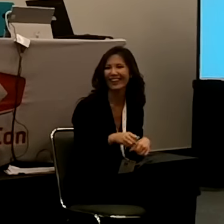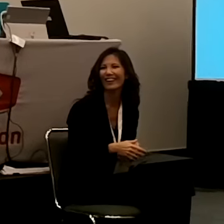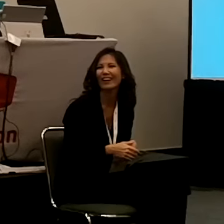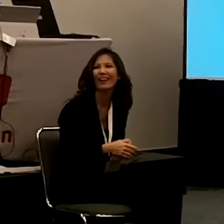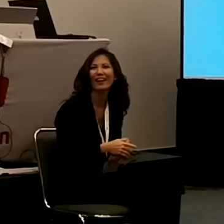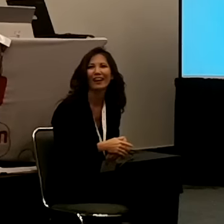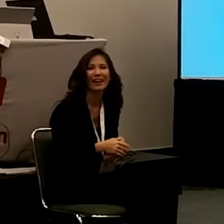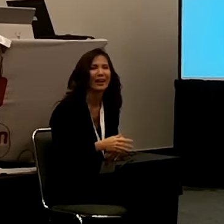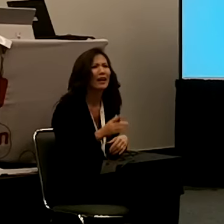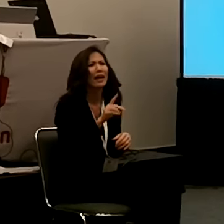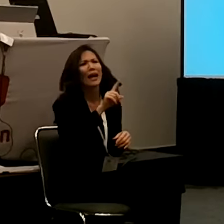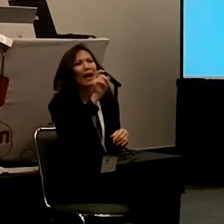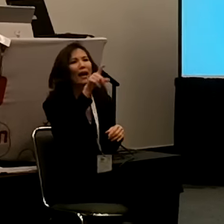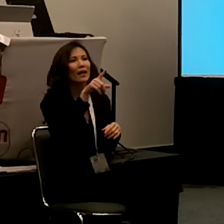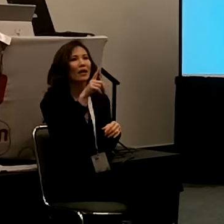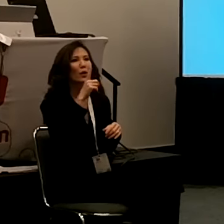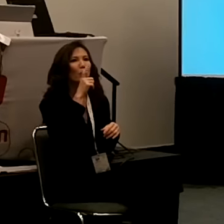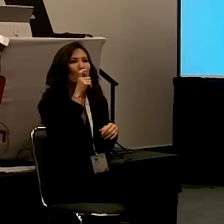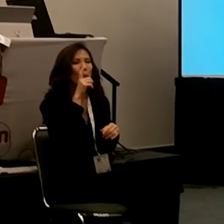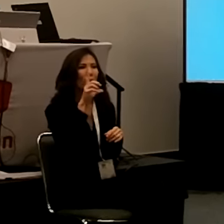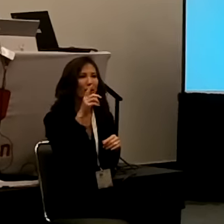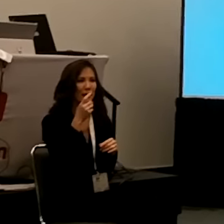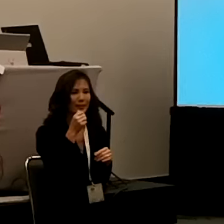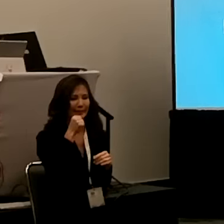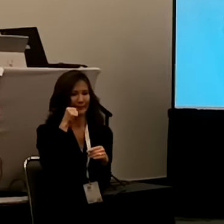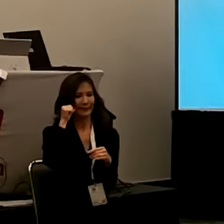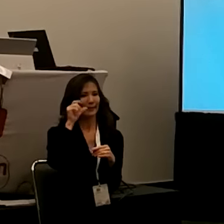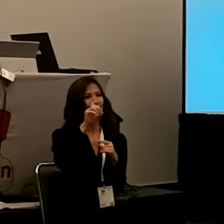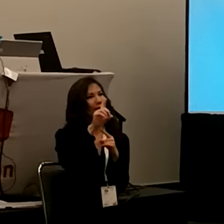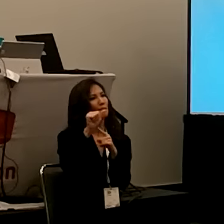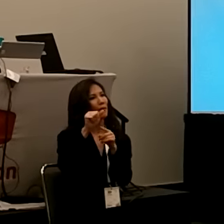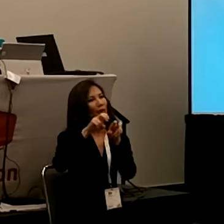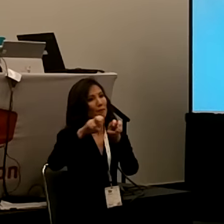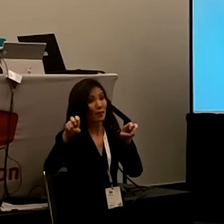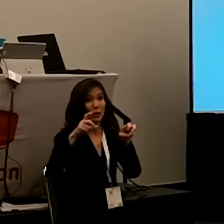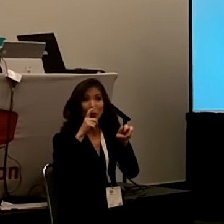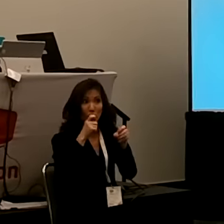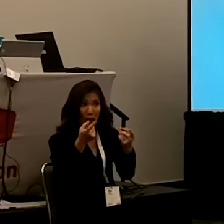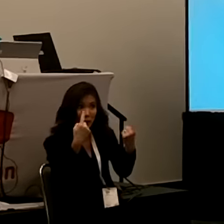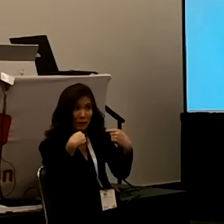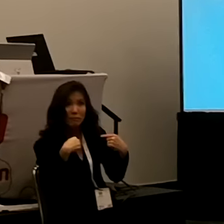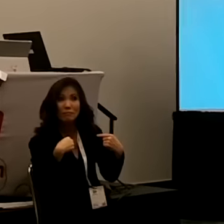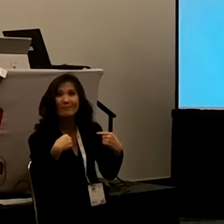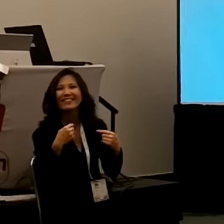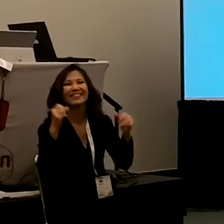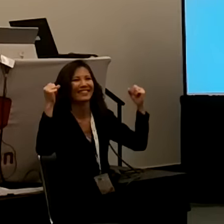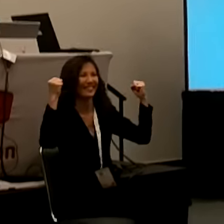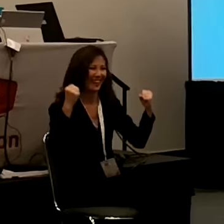If anybody came to the disability panel then, yeah, I know some people there, okay. Okay. Yay.